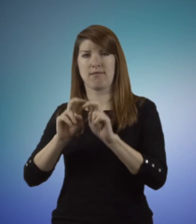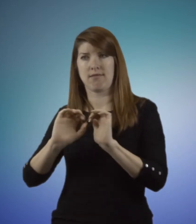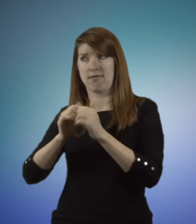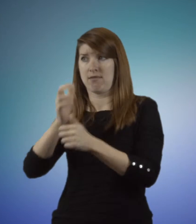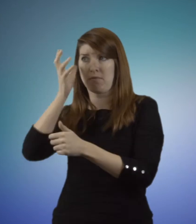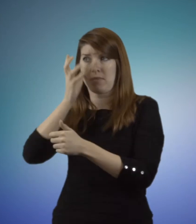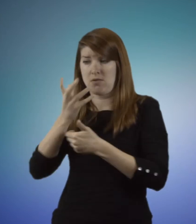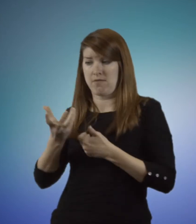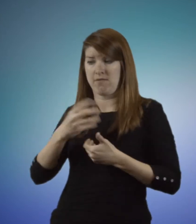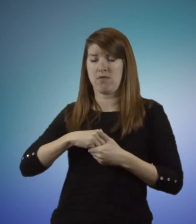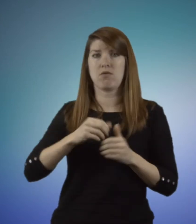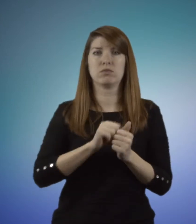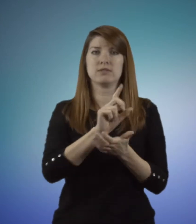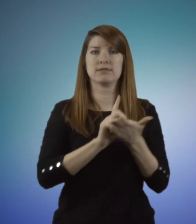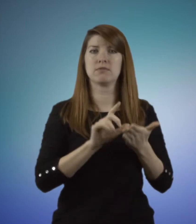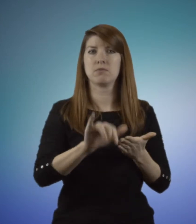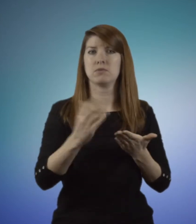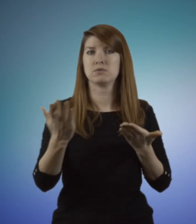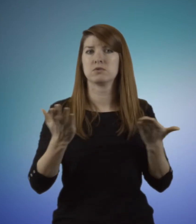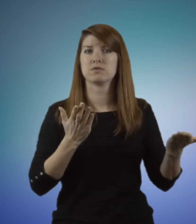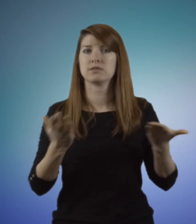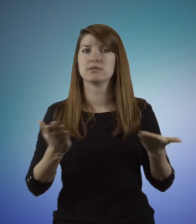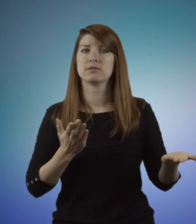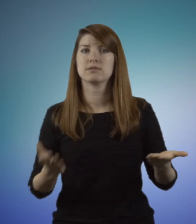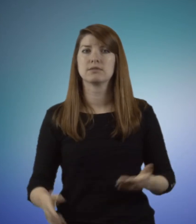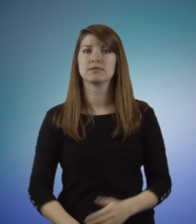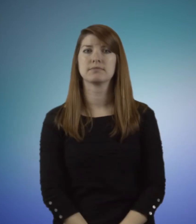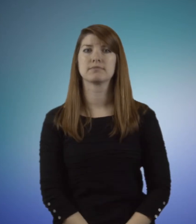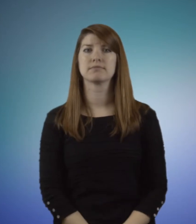And how the parent is involved with designing those services.